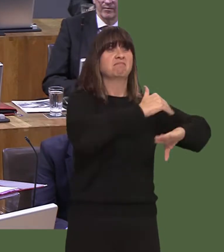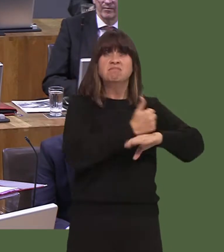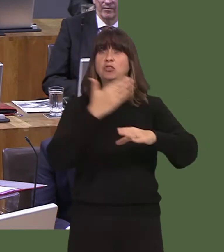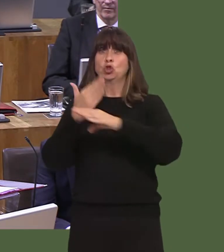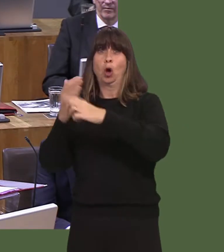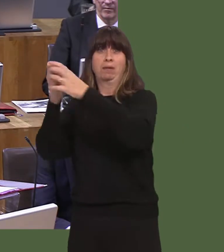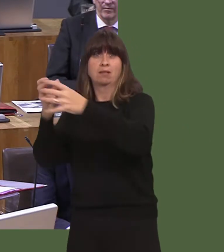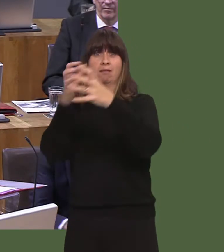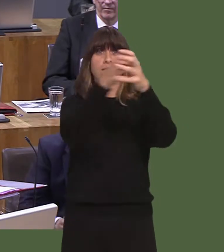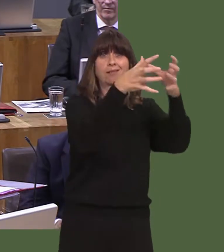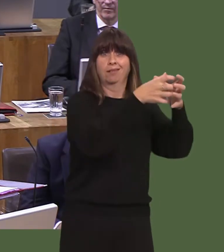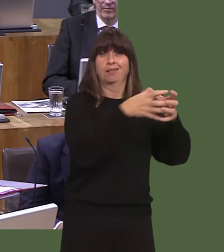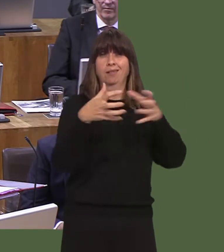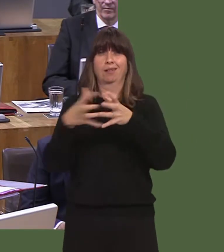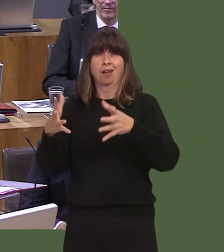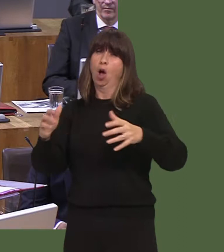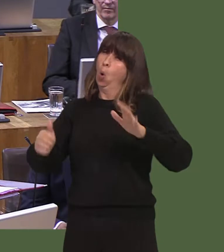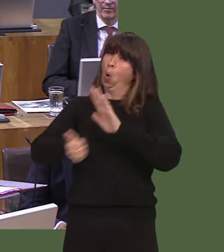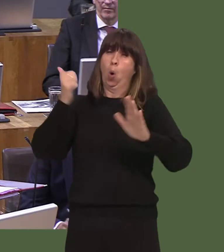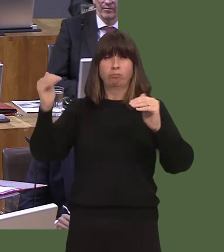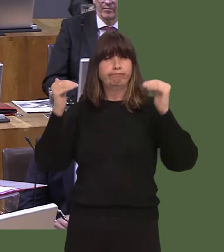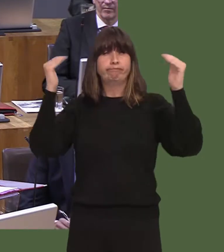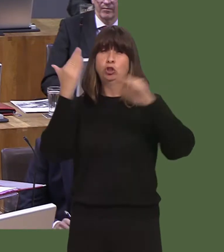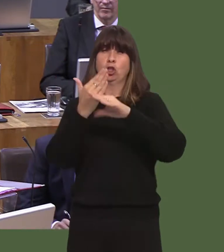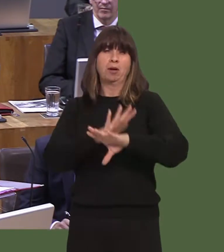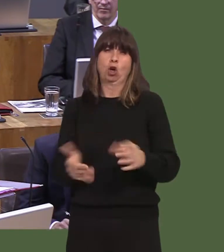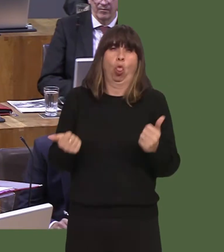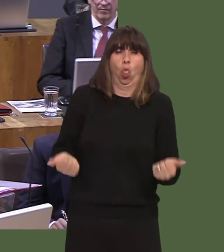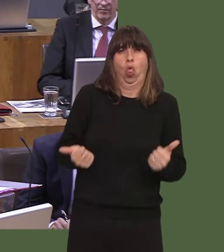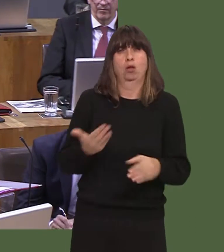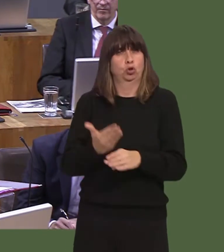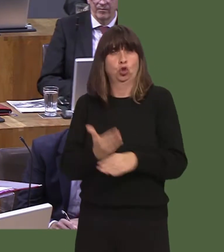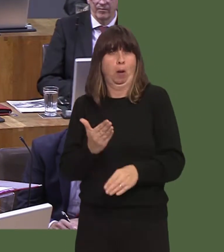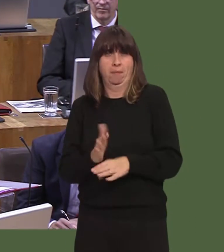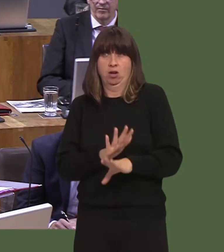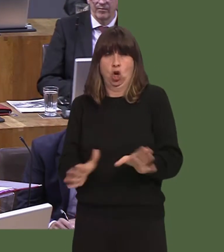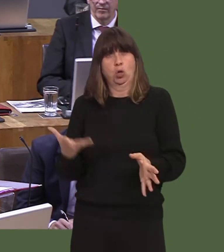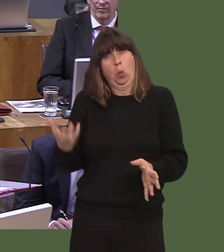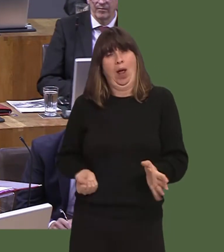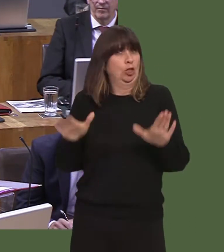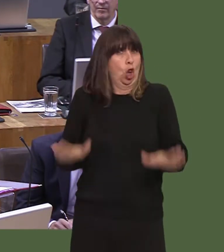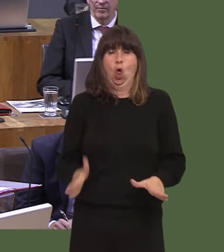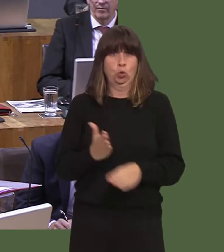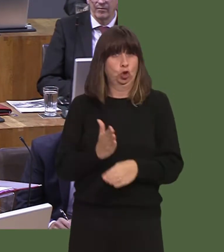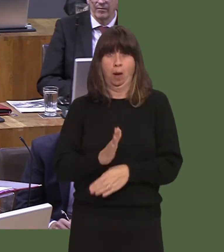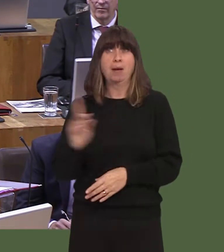many jobs into Walesóand, importantly, high-skilled jobs as well, not jobs that are here because wage rates are low.